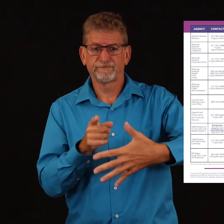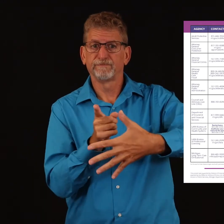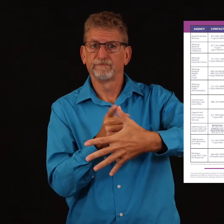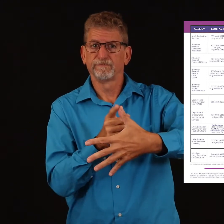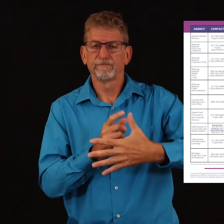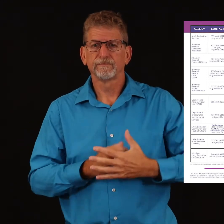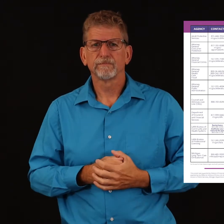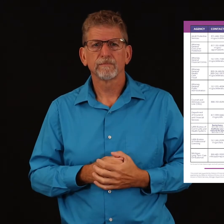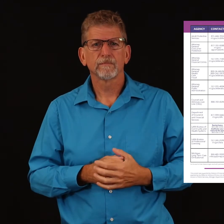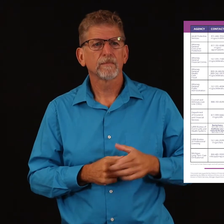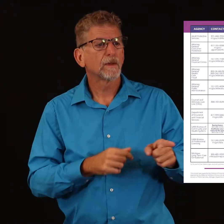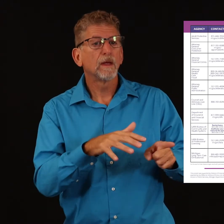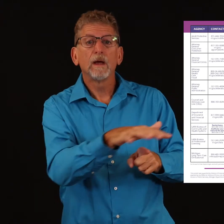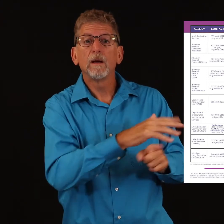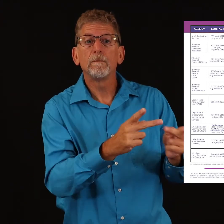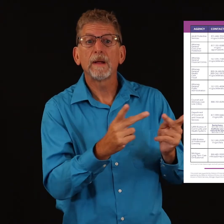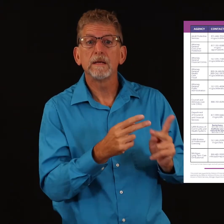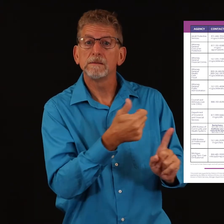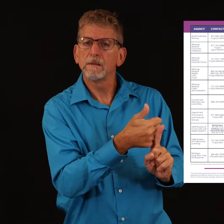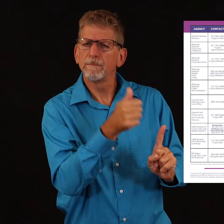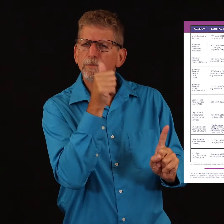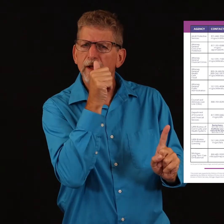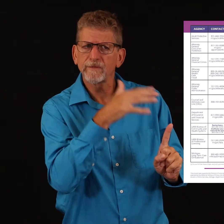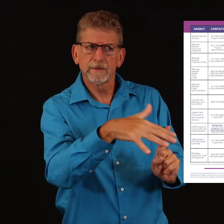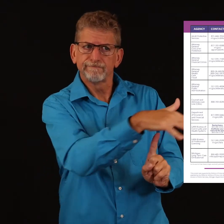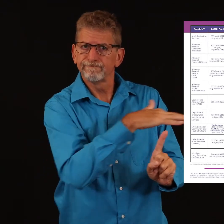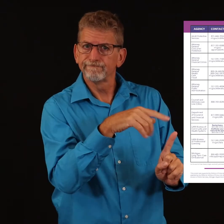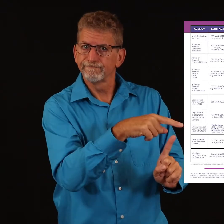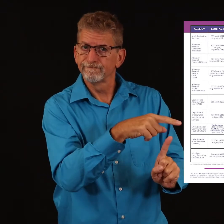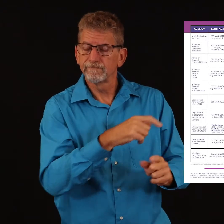A private residence;